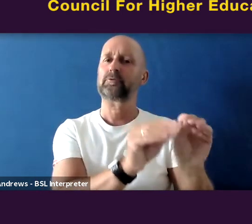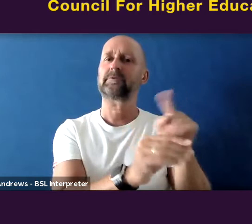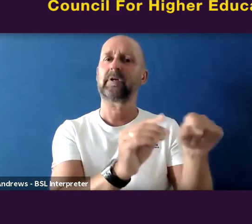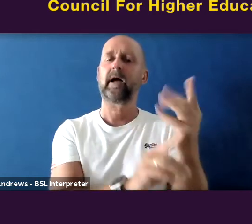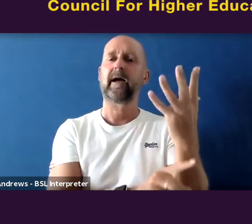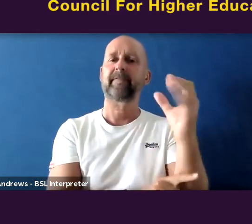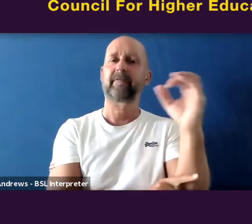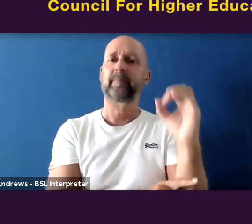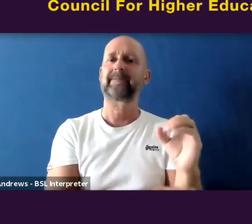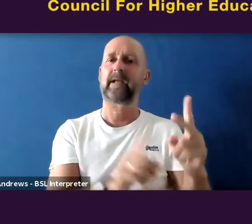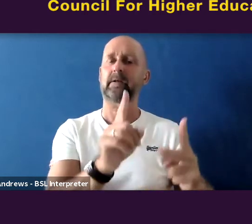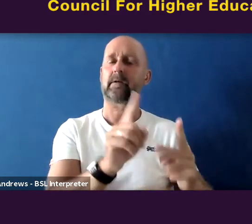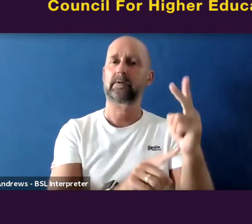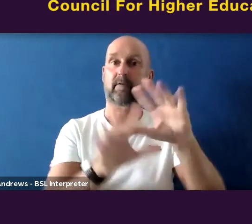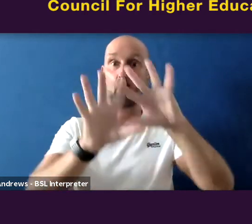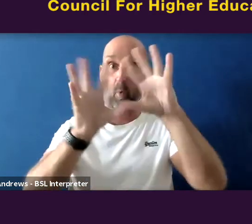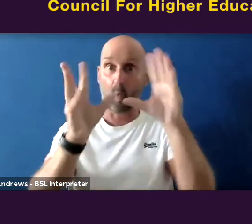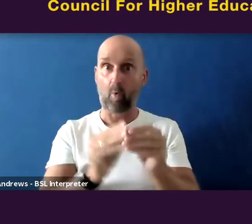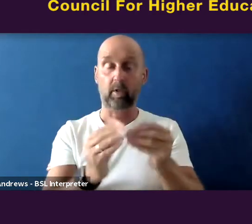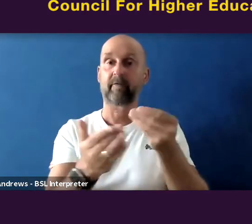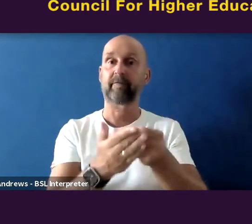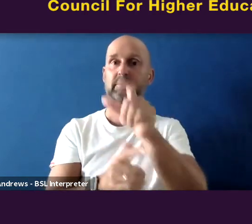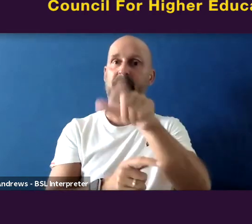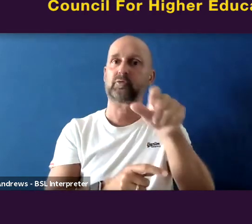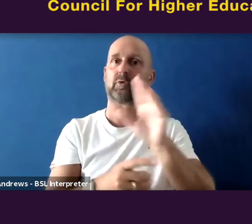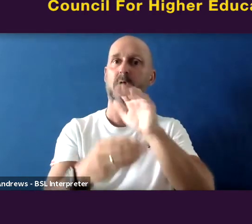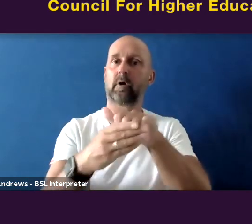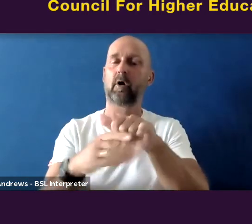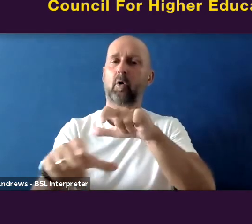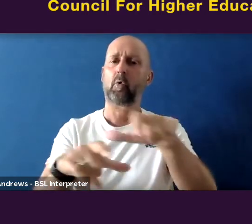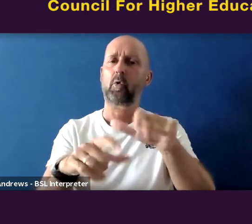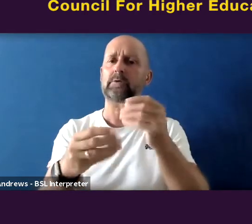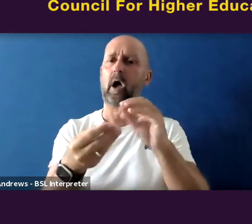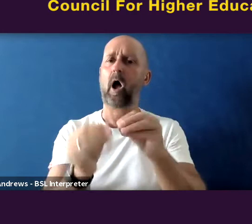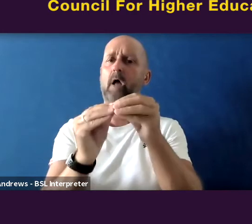level of overall funding for students on arts courses. This is not the case.